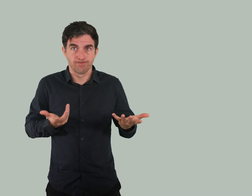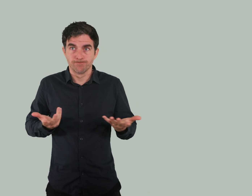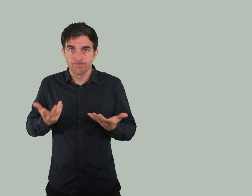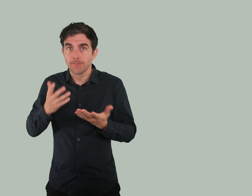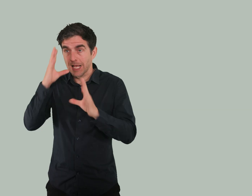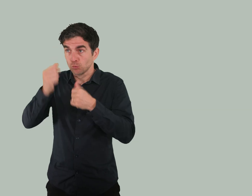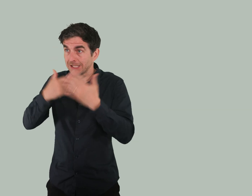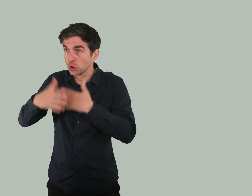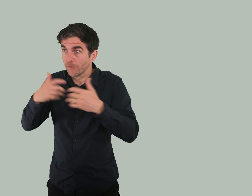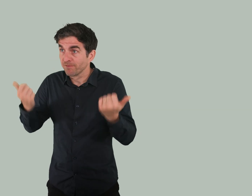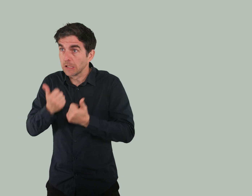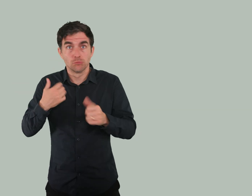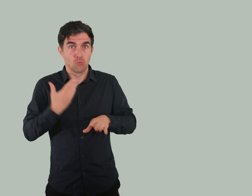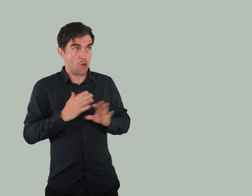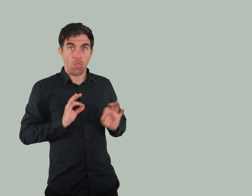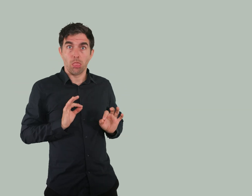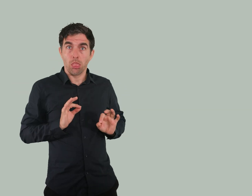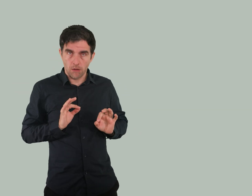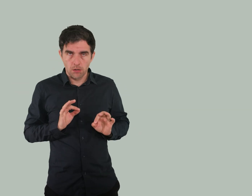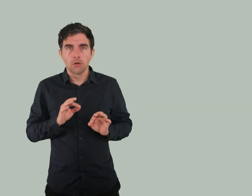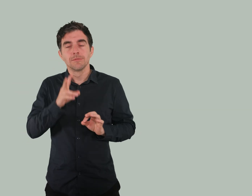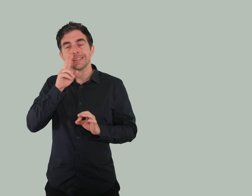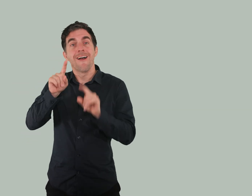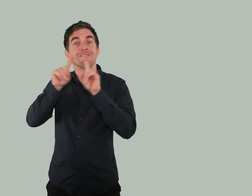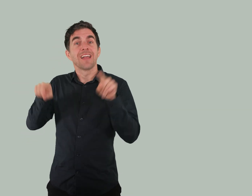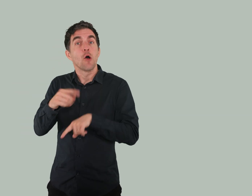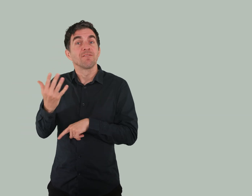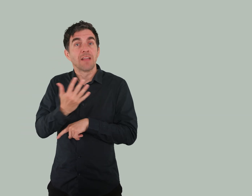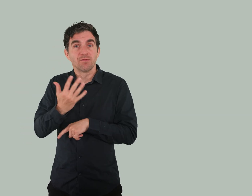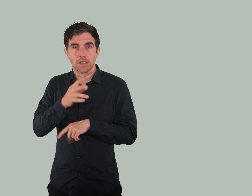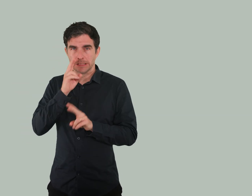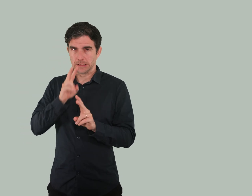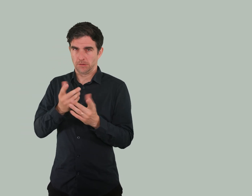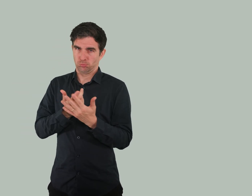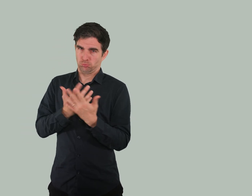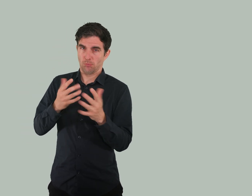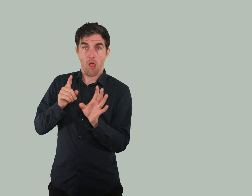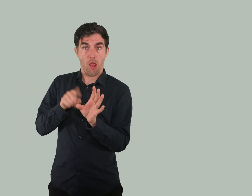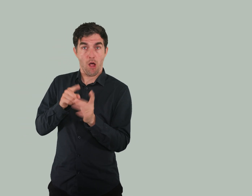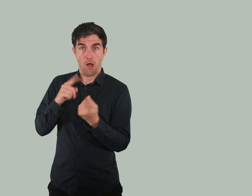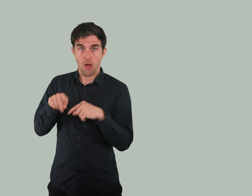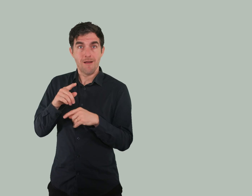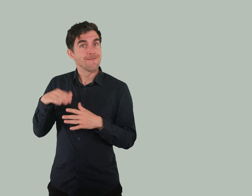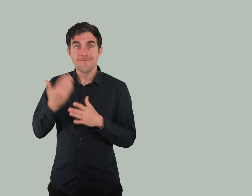of paid work before leaving education. Figure 15 shows that the proportion of young people